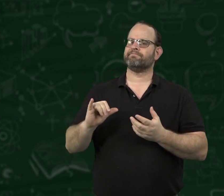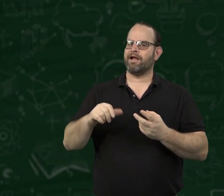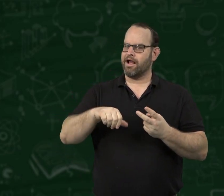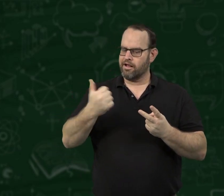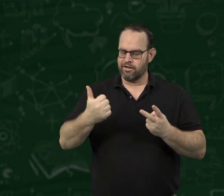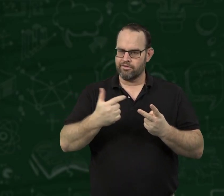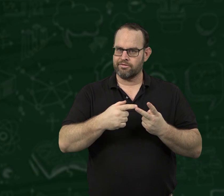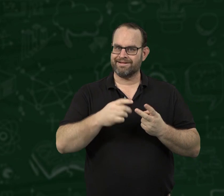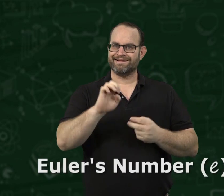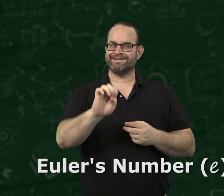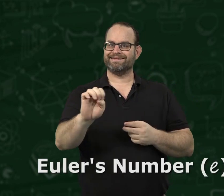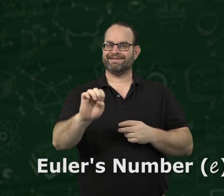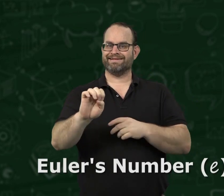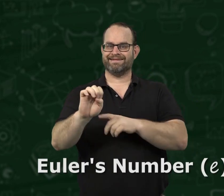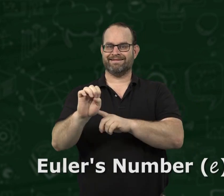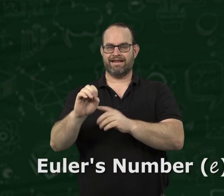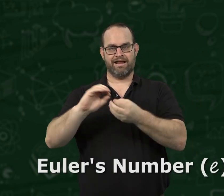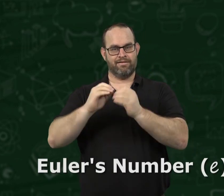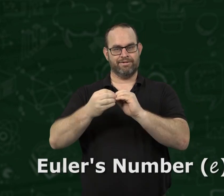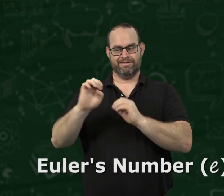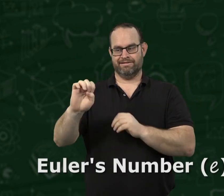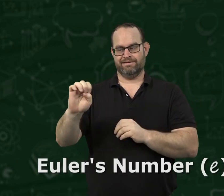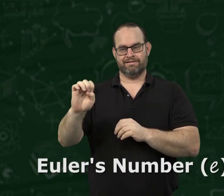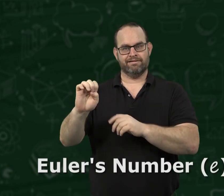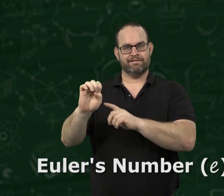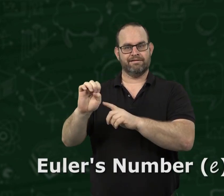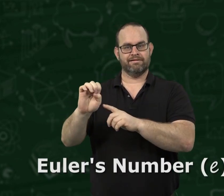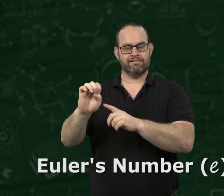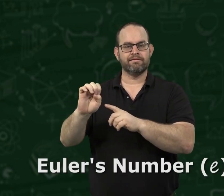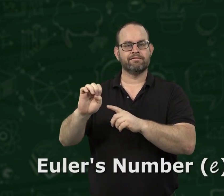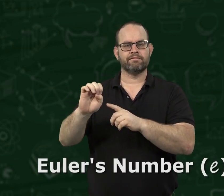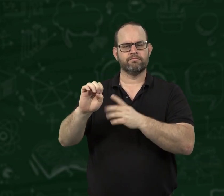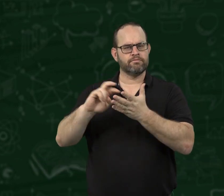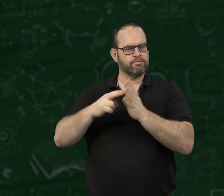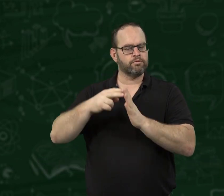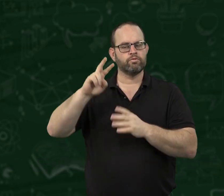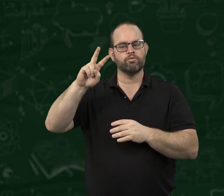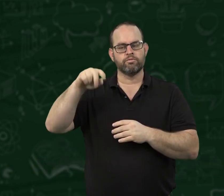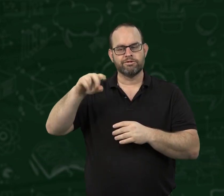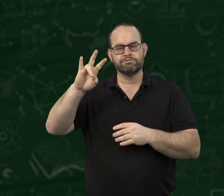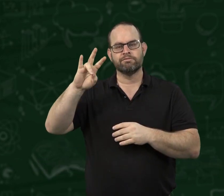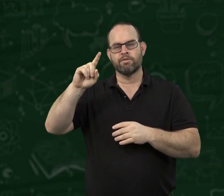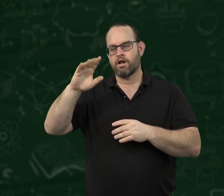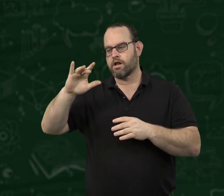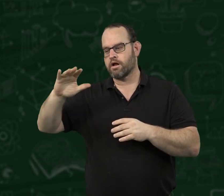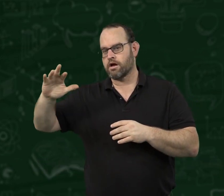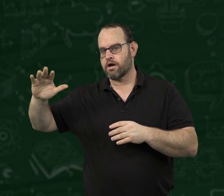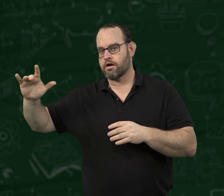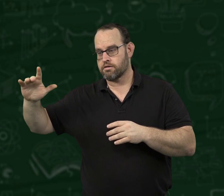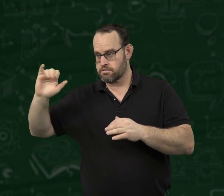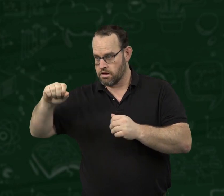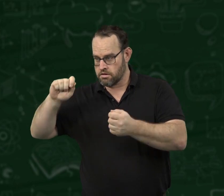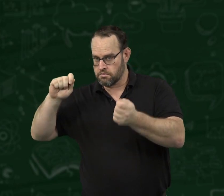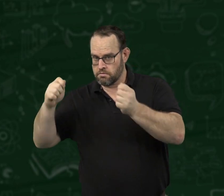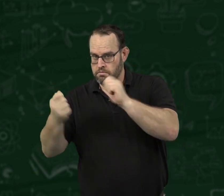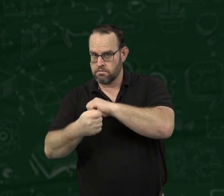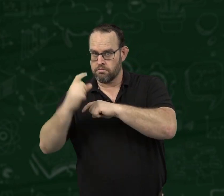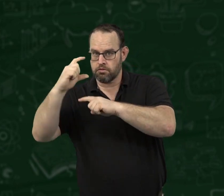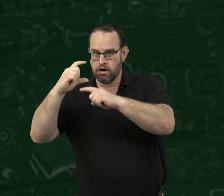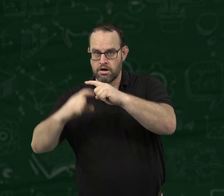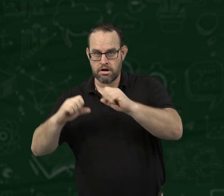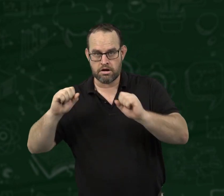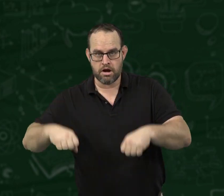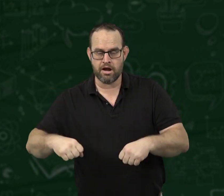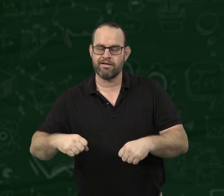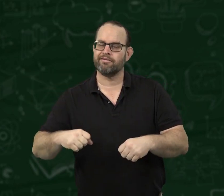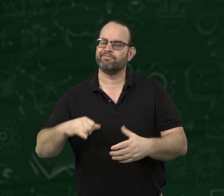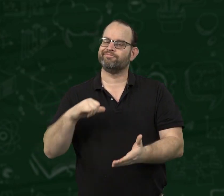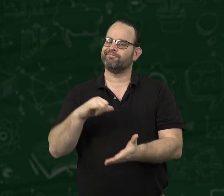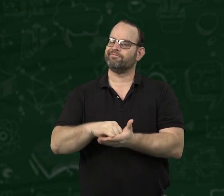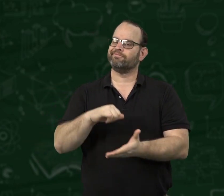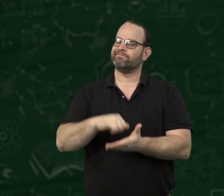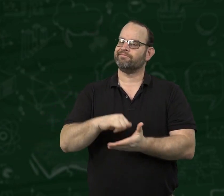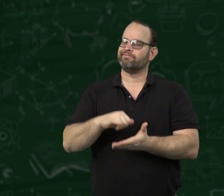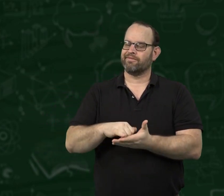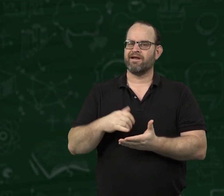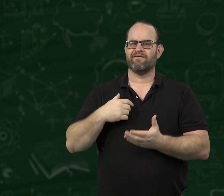Another example is Euler’s number, which is 2.71… That cannot be converted into a fraction.